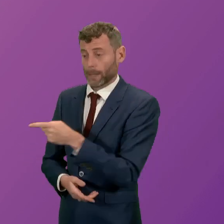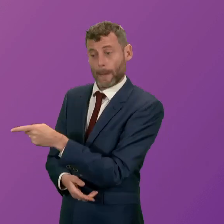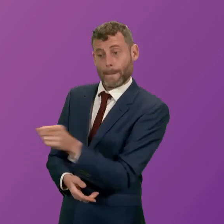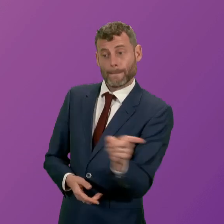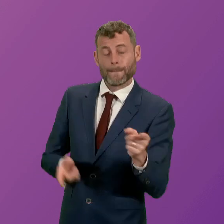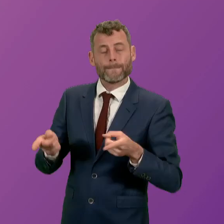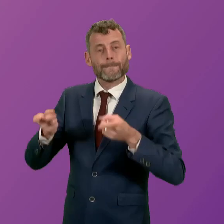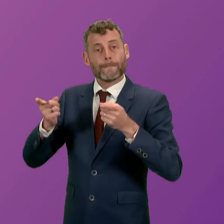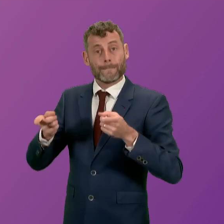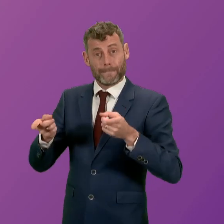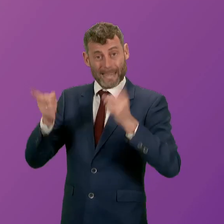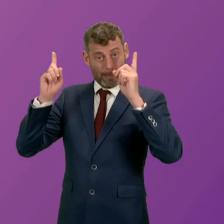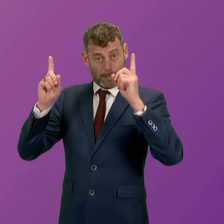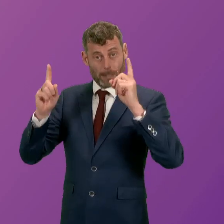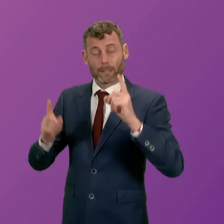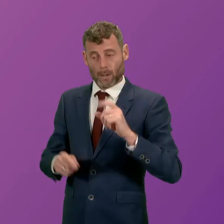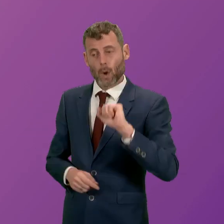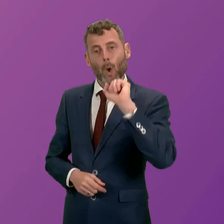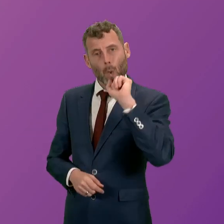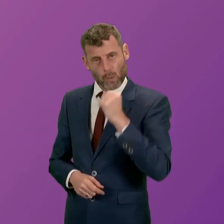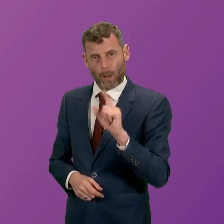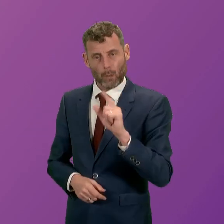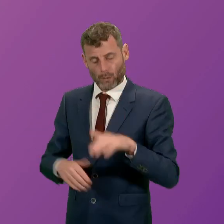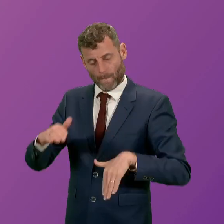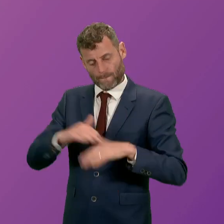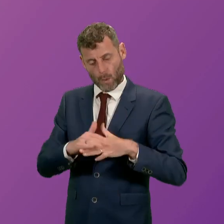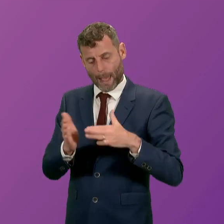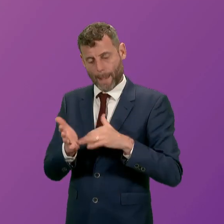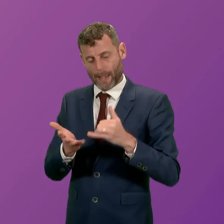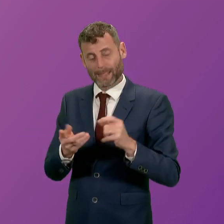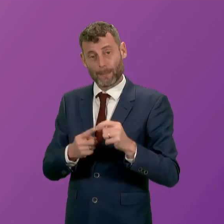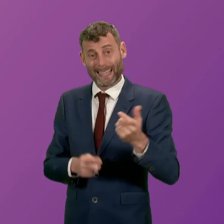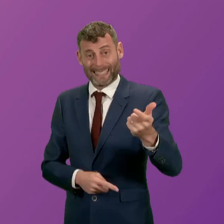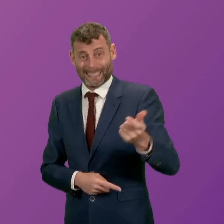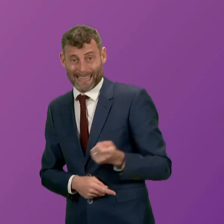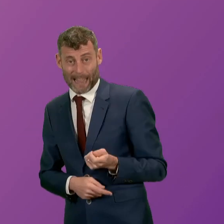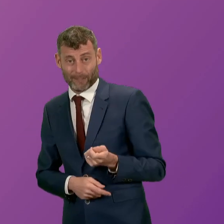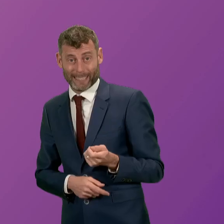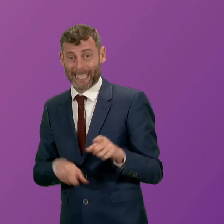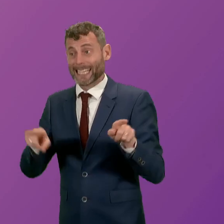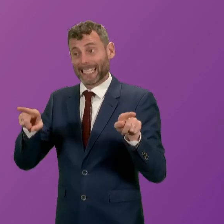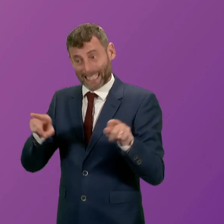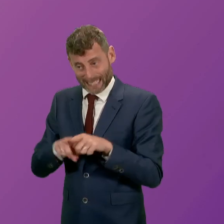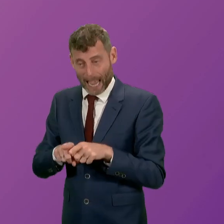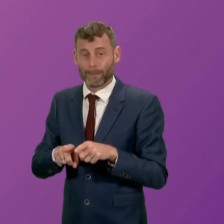will get their full MSP salary in the same way that every other member of the Scottish